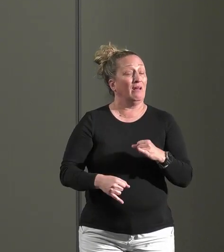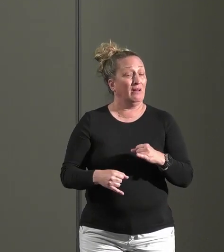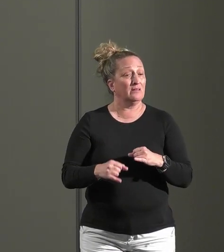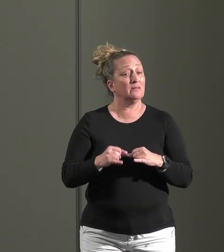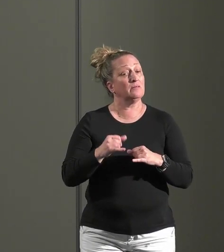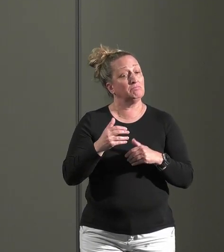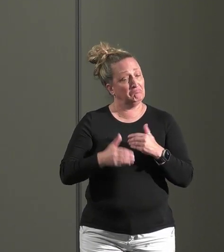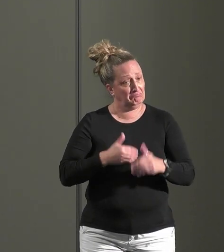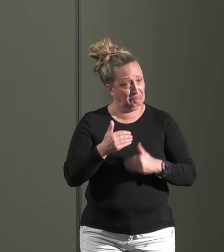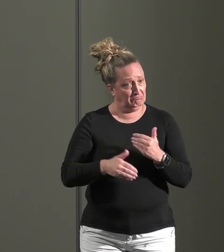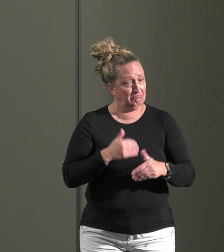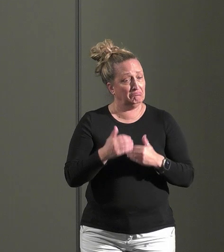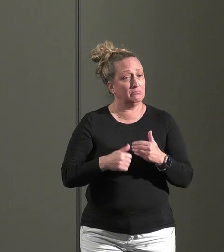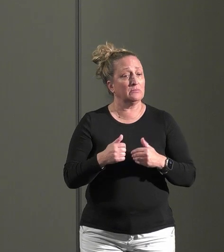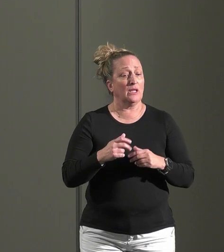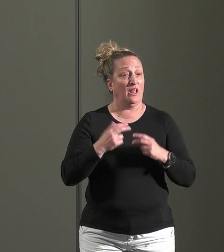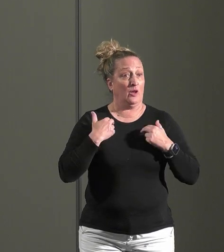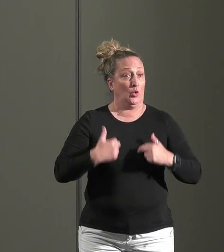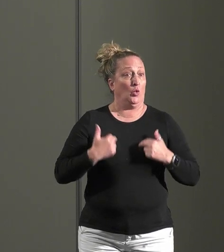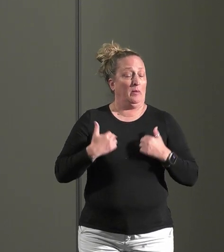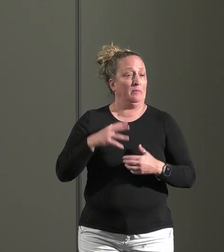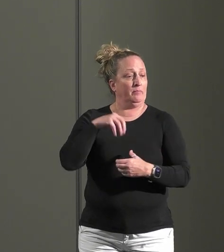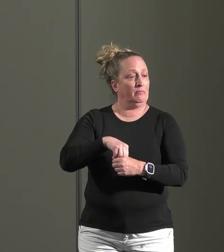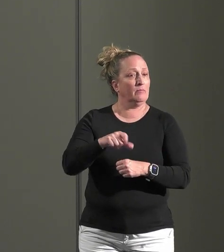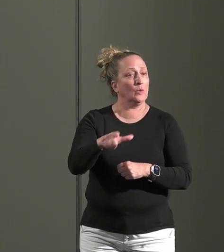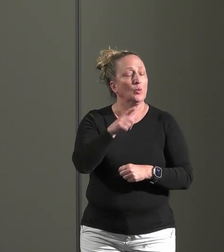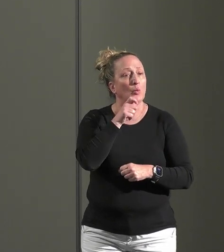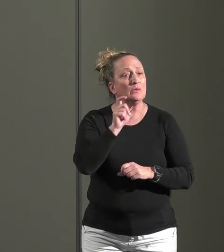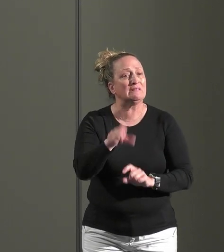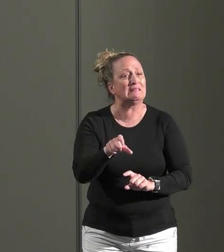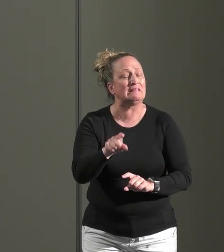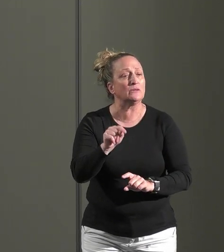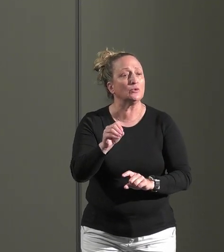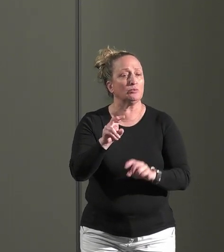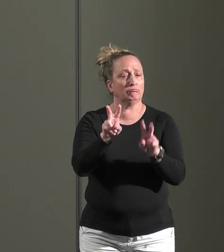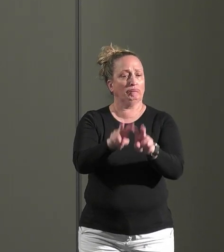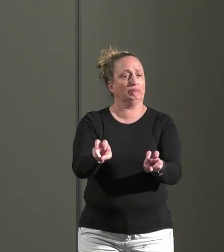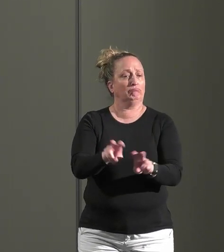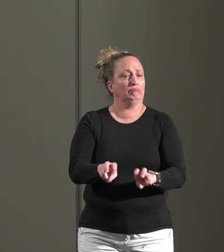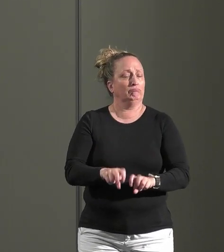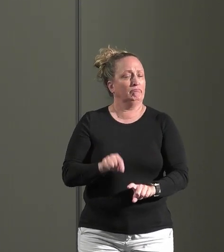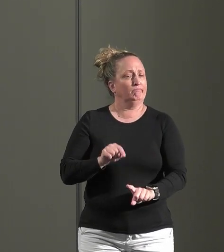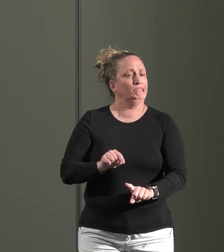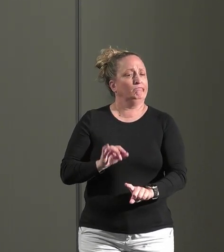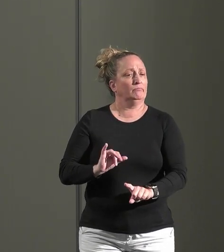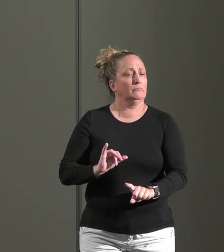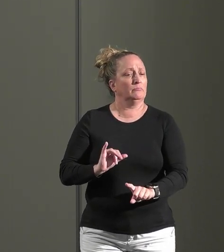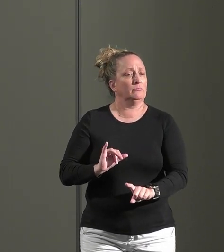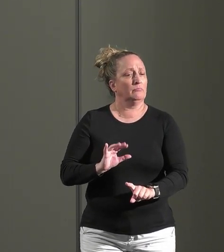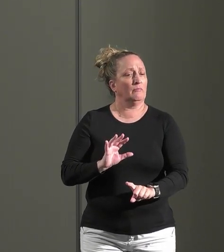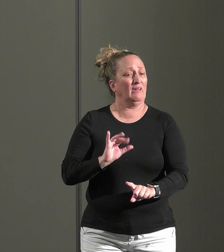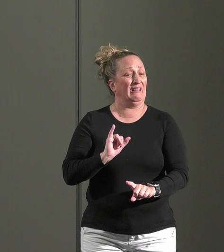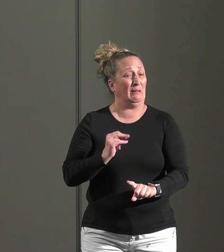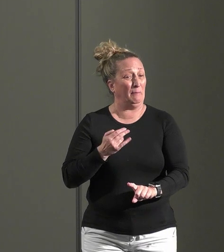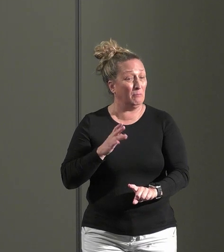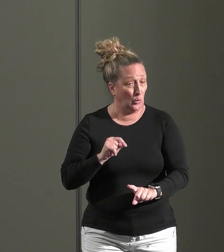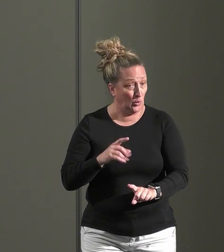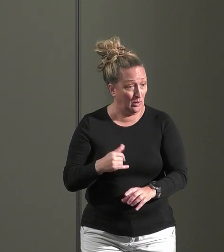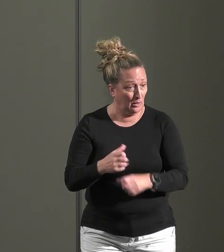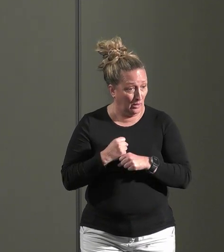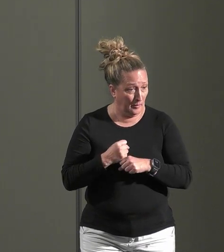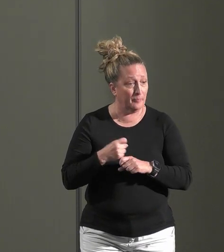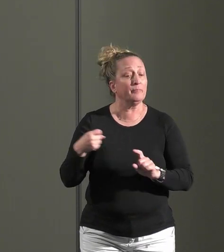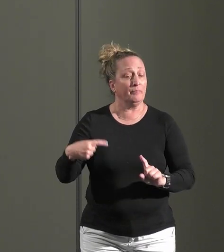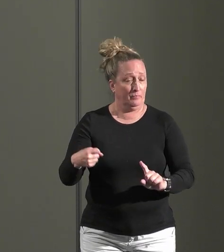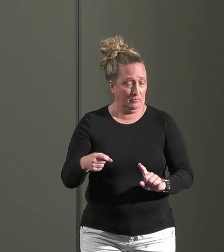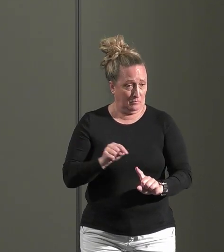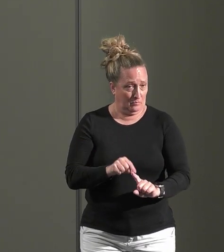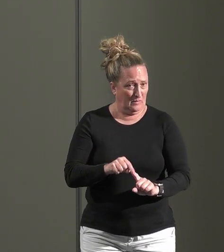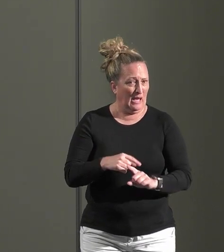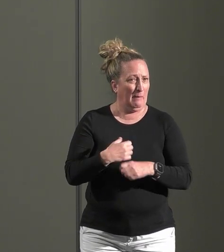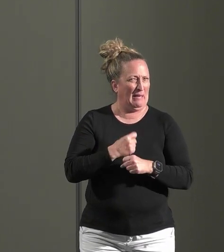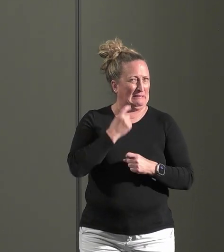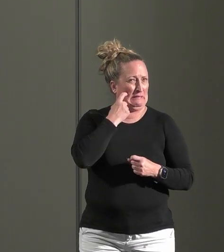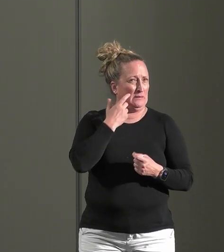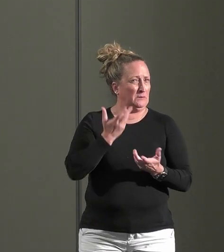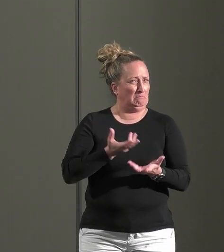process that is the human. That needs to analyze input he gets. And makes sense out of it. To --